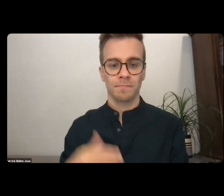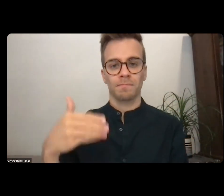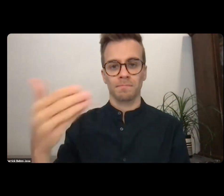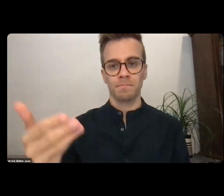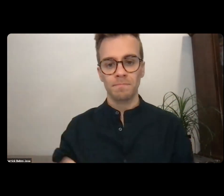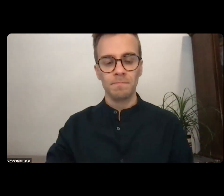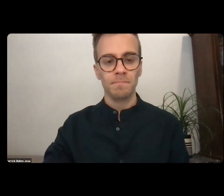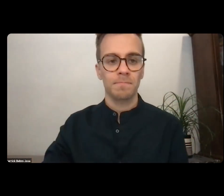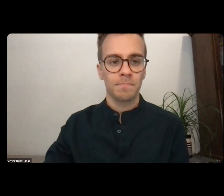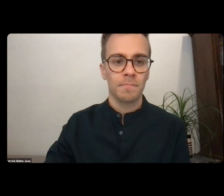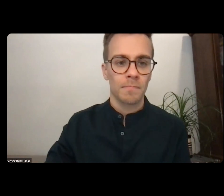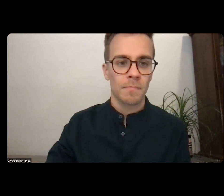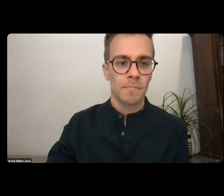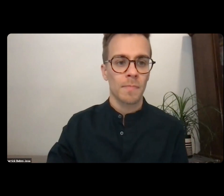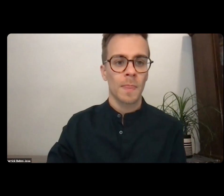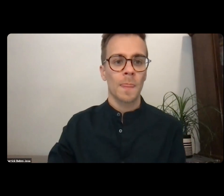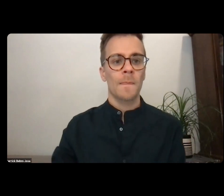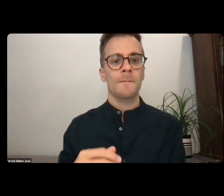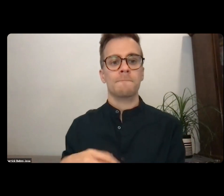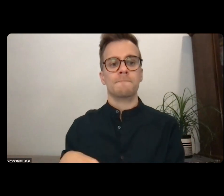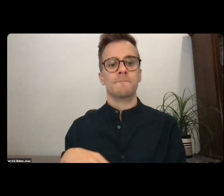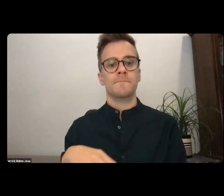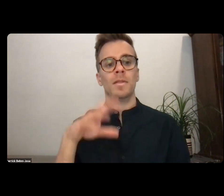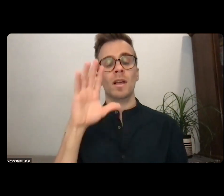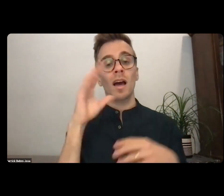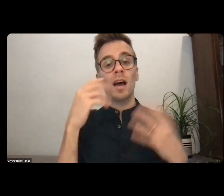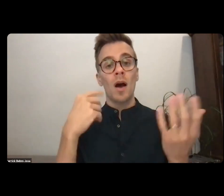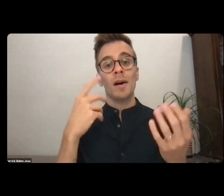in the design process. Next slide.